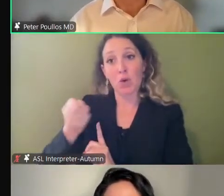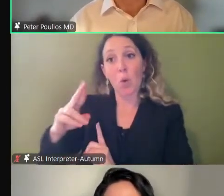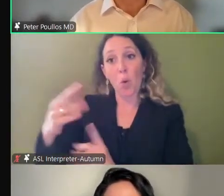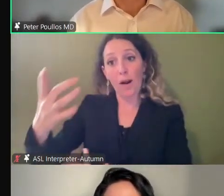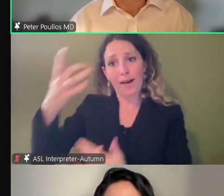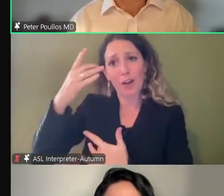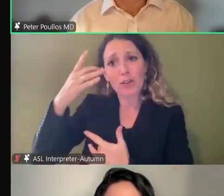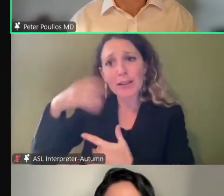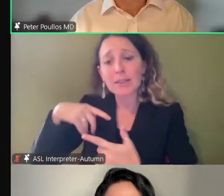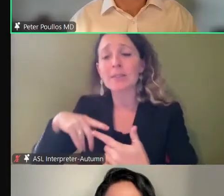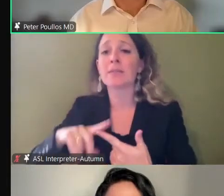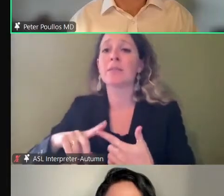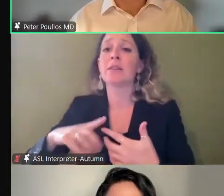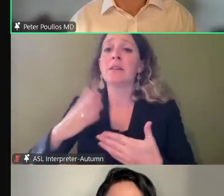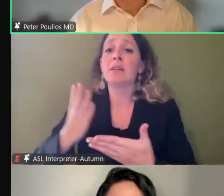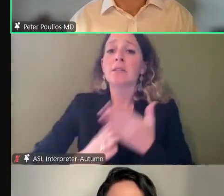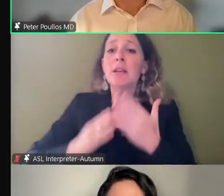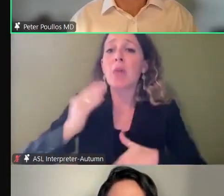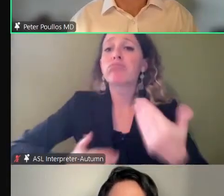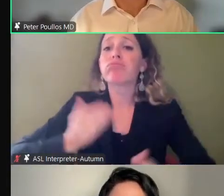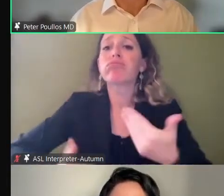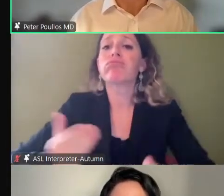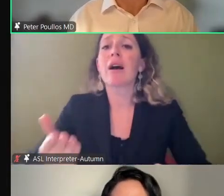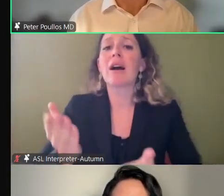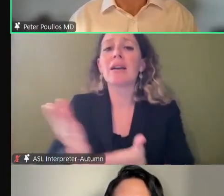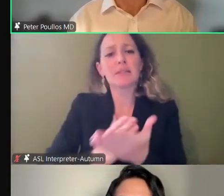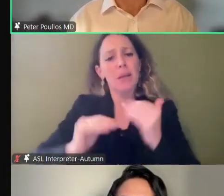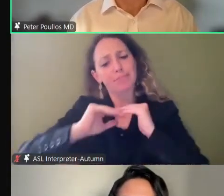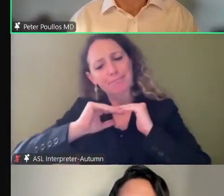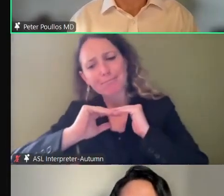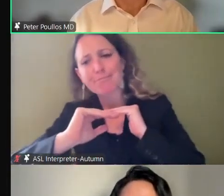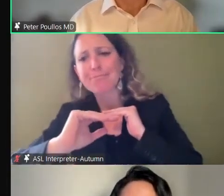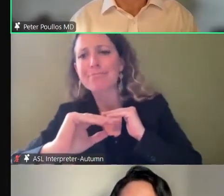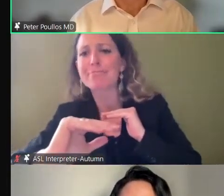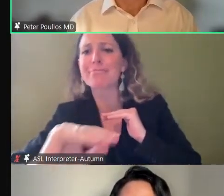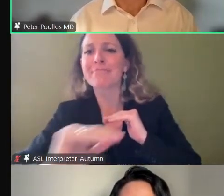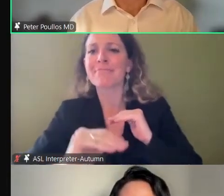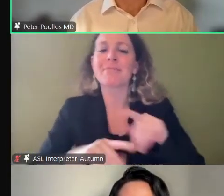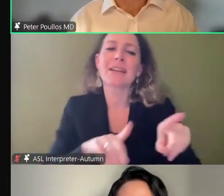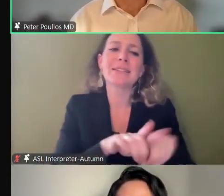are progressive while others are more static. And of course, disabilities can wax and wane